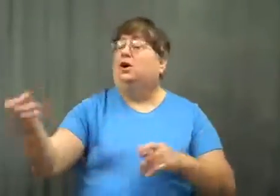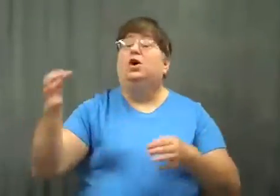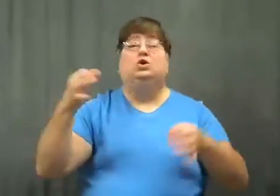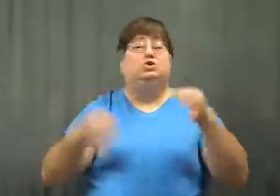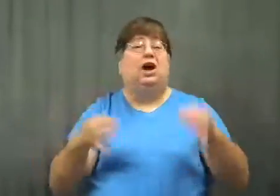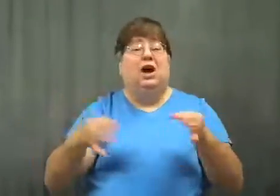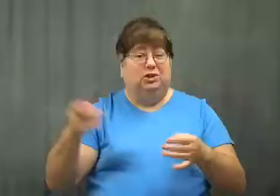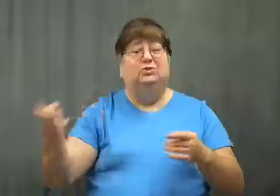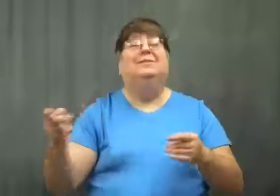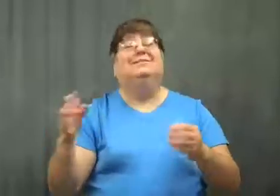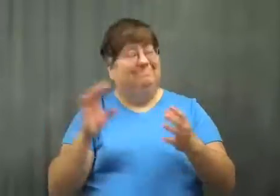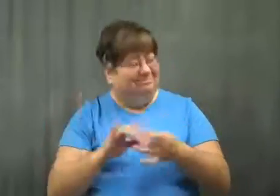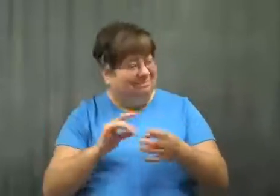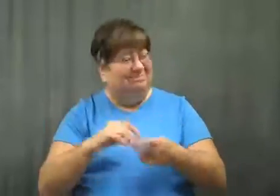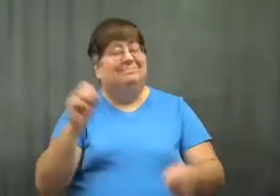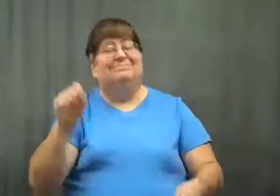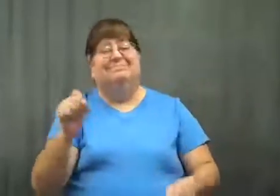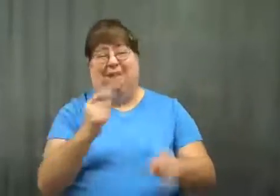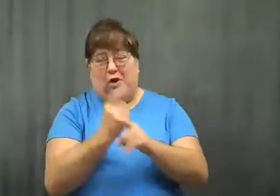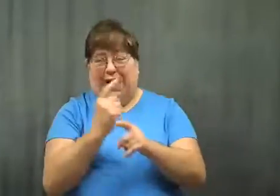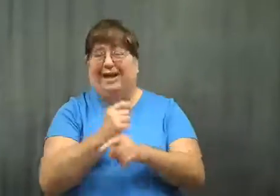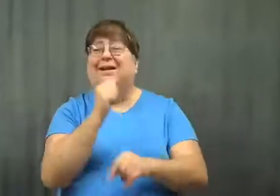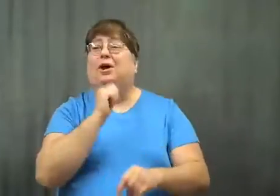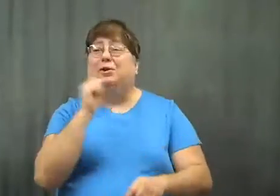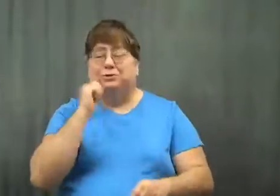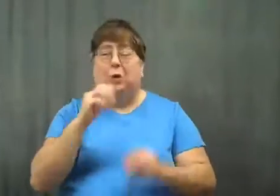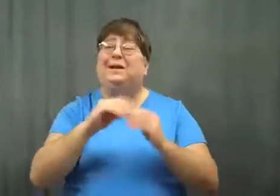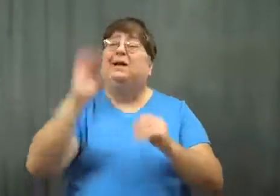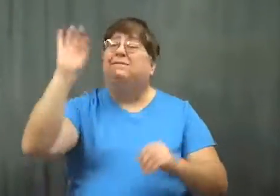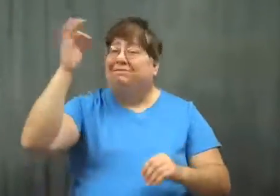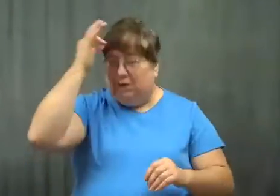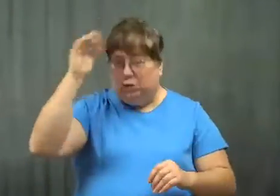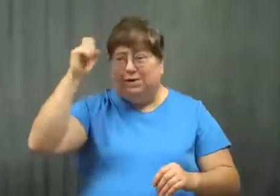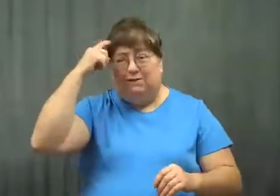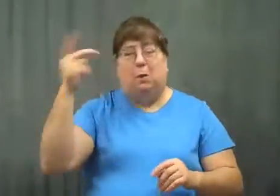The judge agreed both Arizona and the federal government had a common goal of